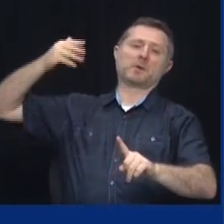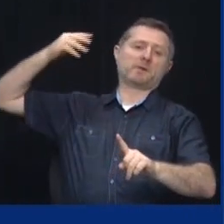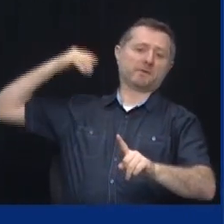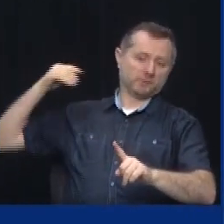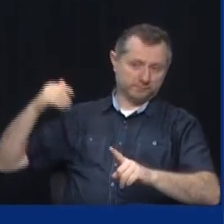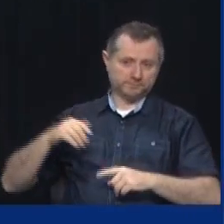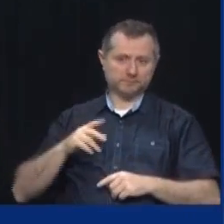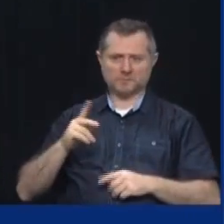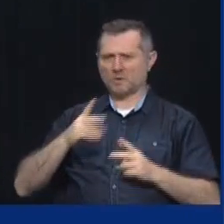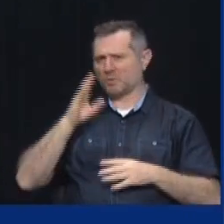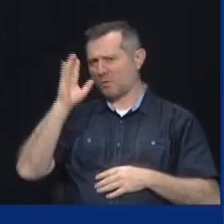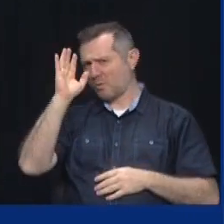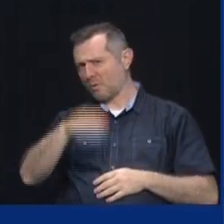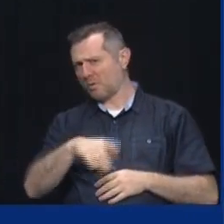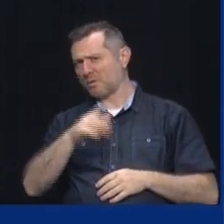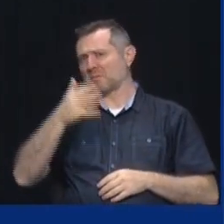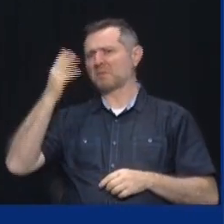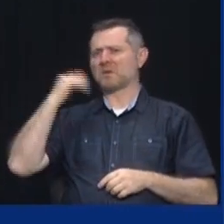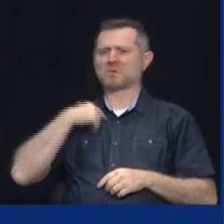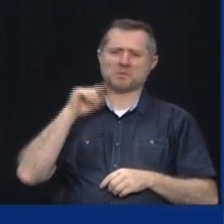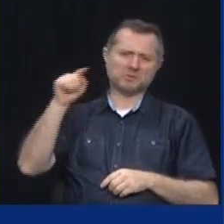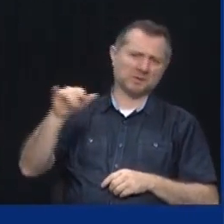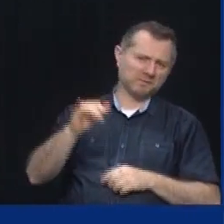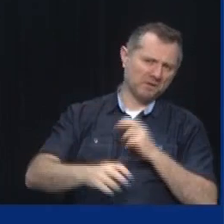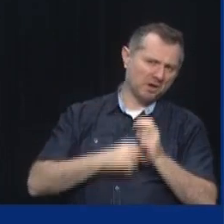WE'VE MADE A GREAT INVESTMENT IN THE FAIR AND THE FAIR IS A